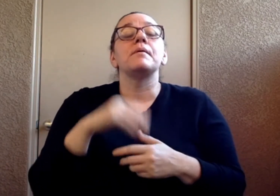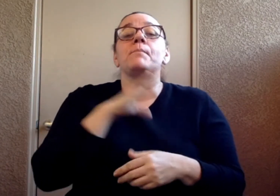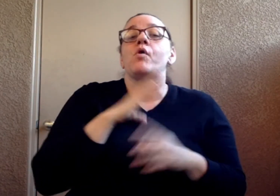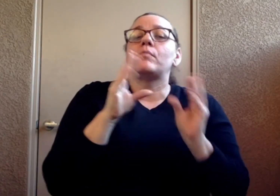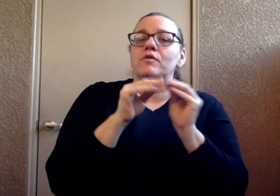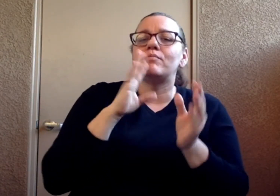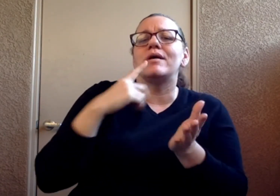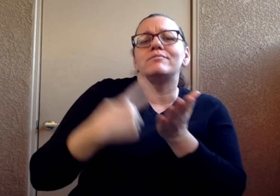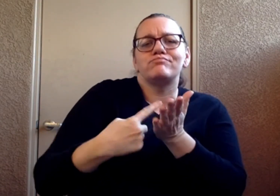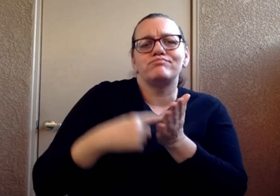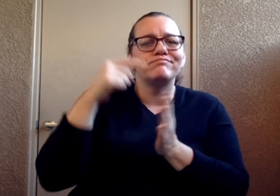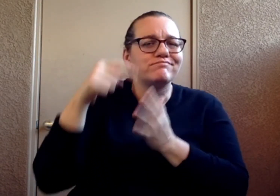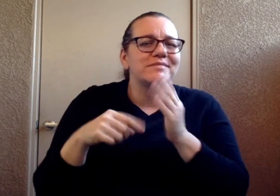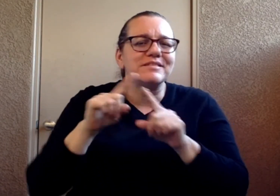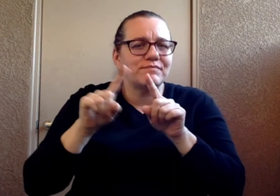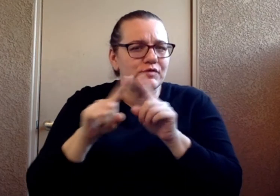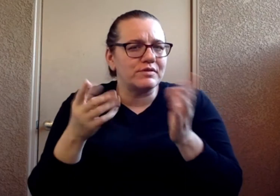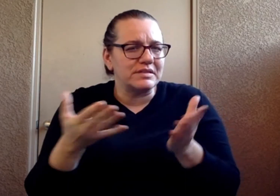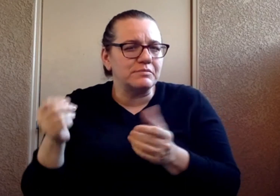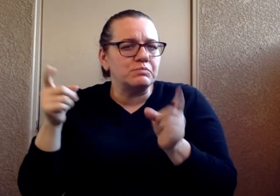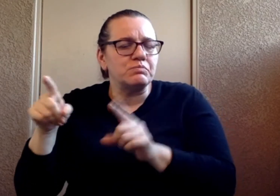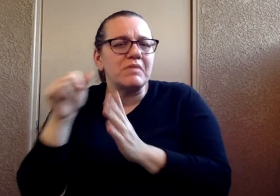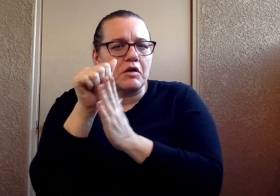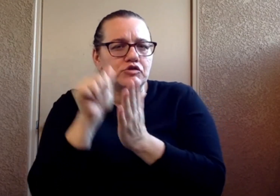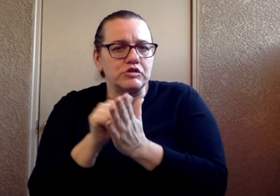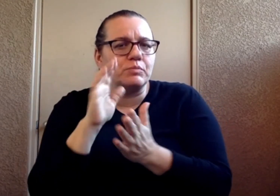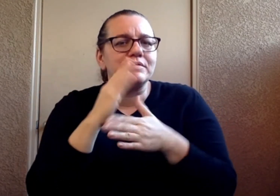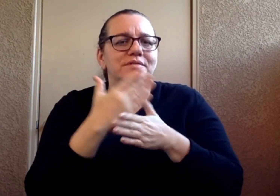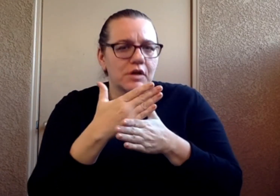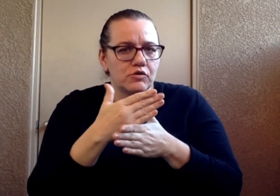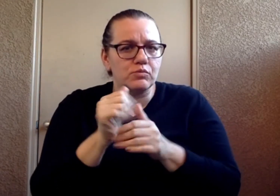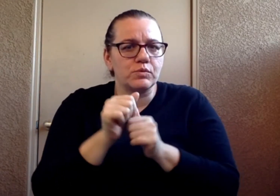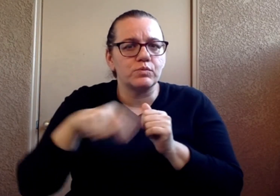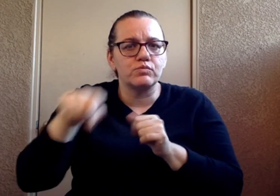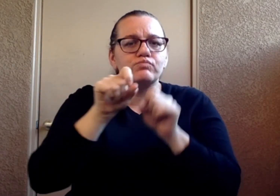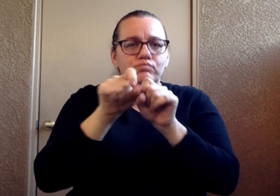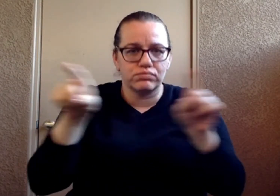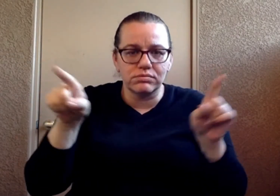There will be discussion in the Board Meeting with agenda which will be shared with you all.